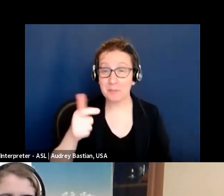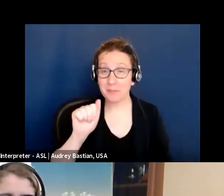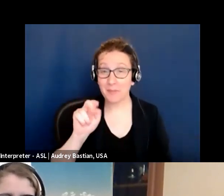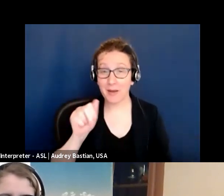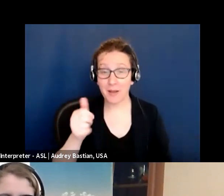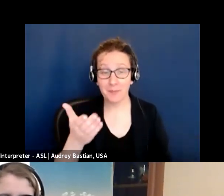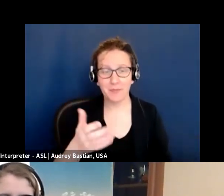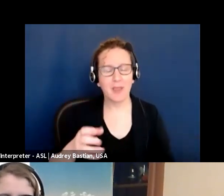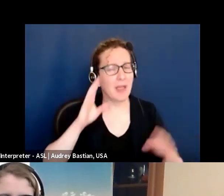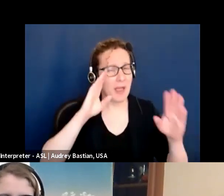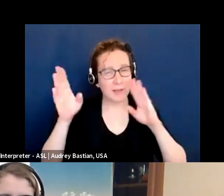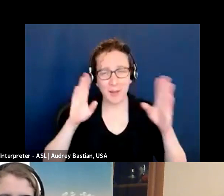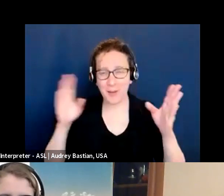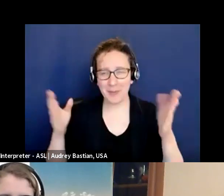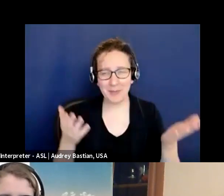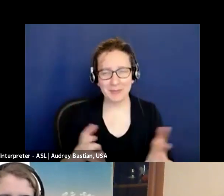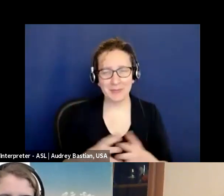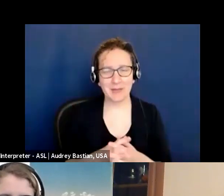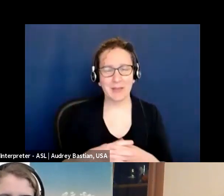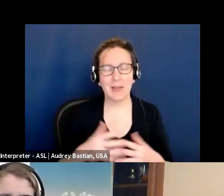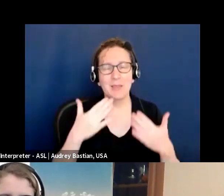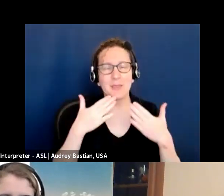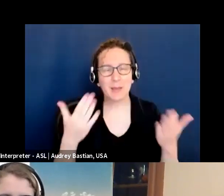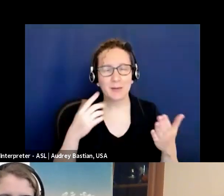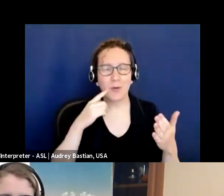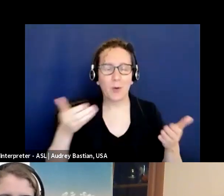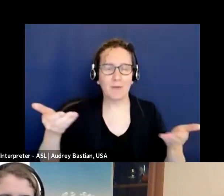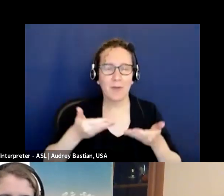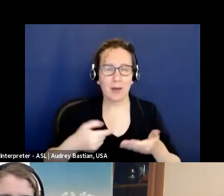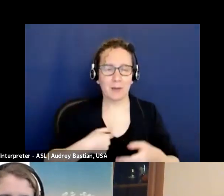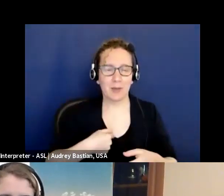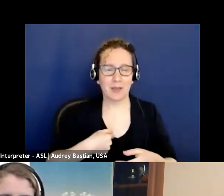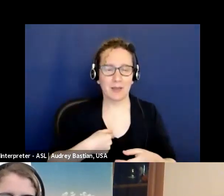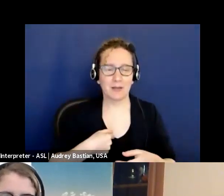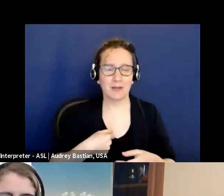Hello, everyone. Thank you for inviting me. It is my pleasure to be here today.